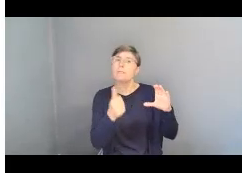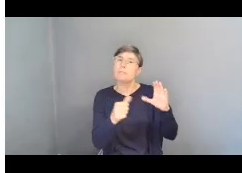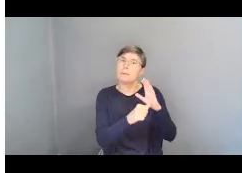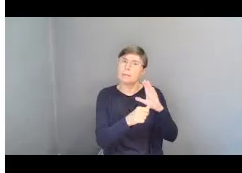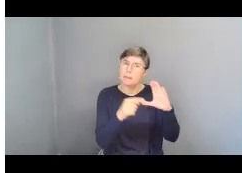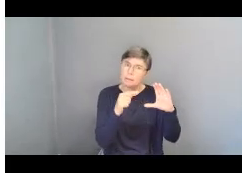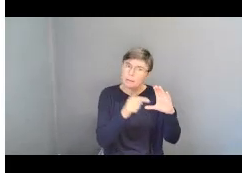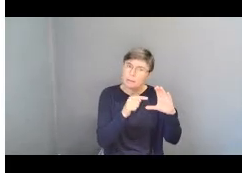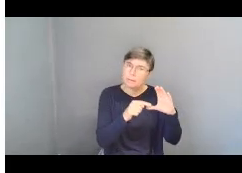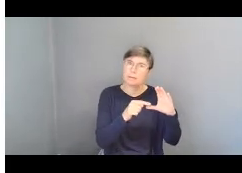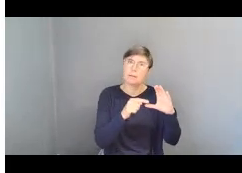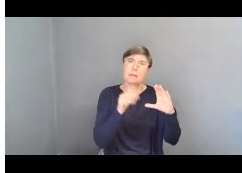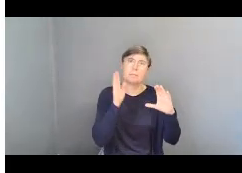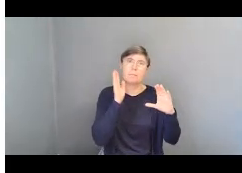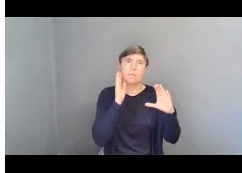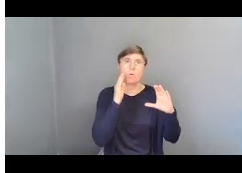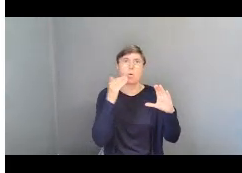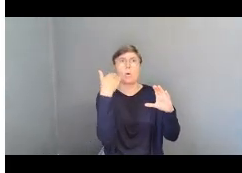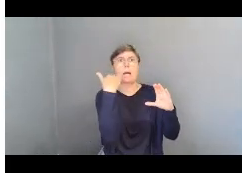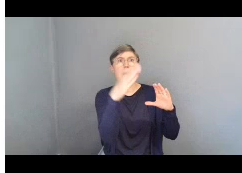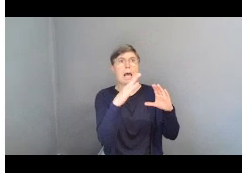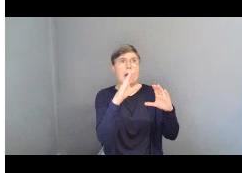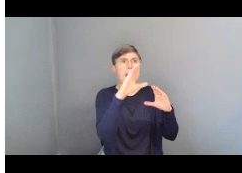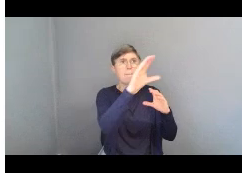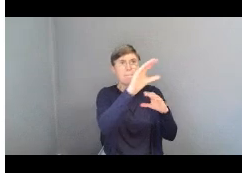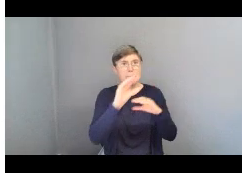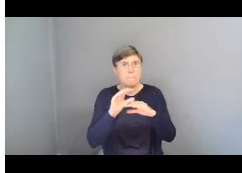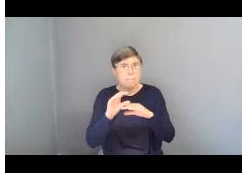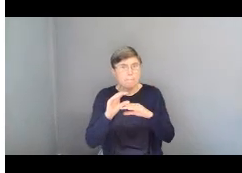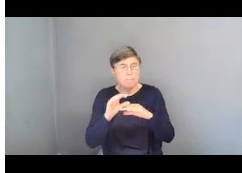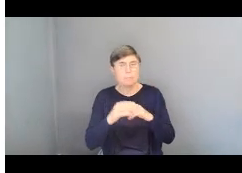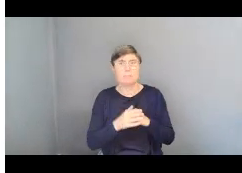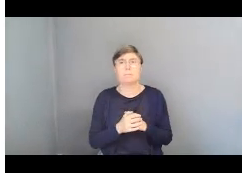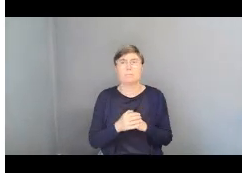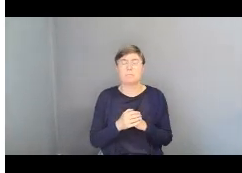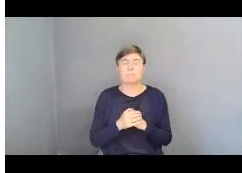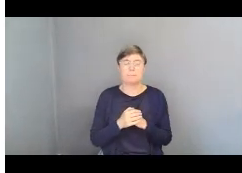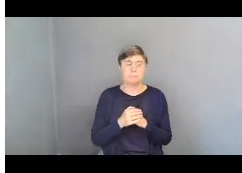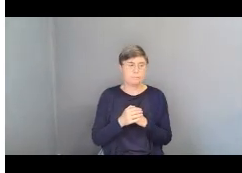for the current funding period to purchase the support,